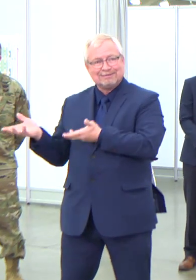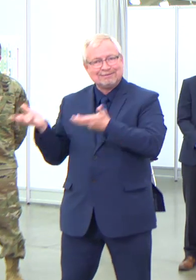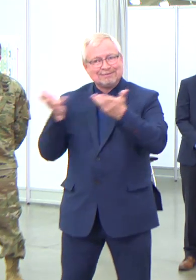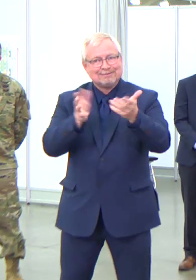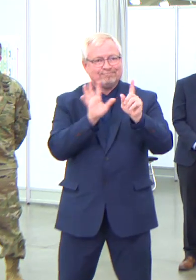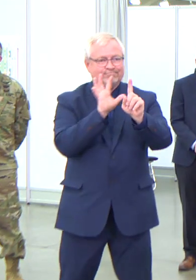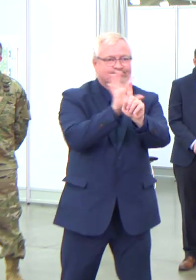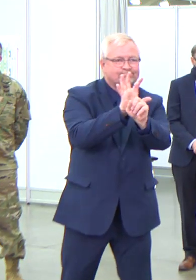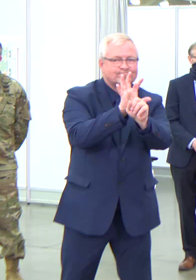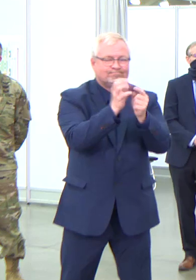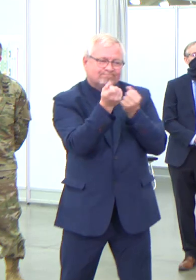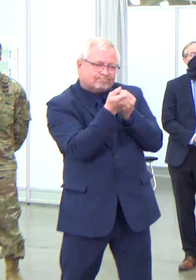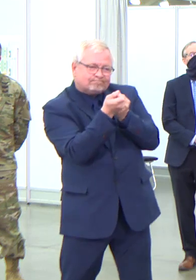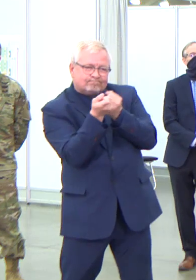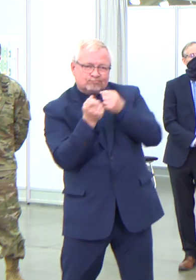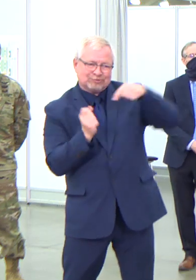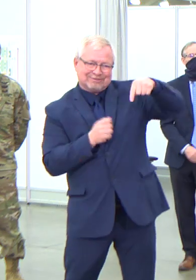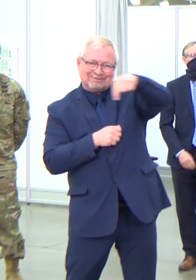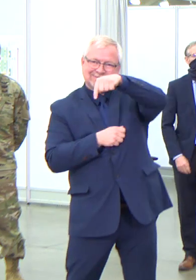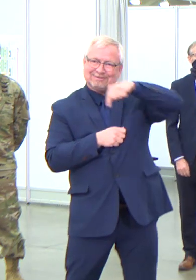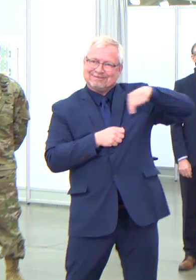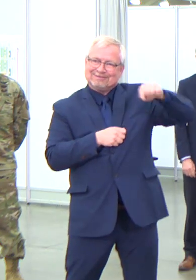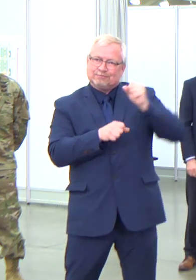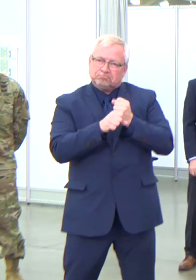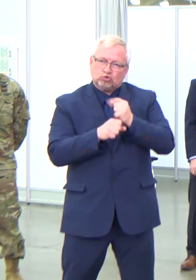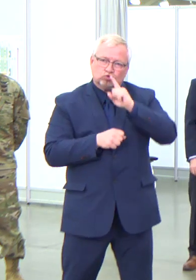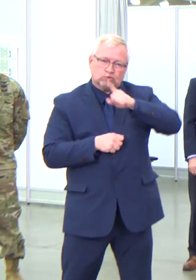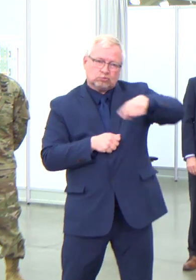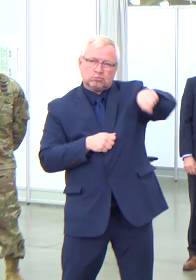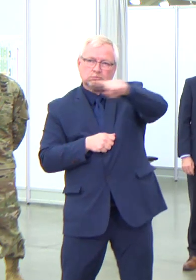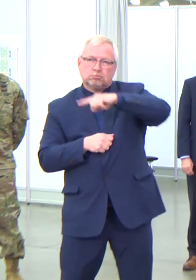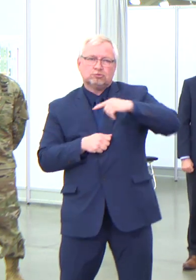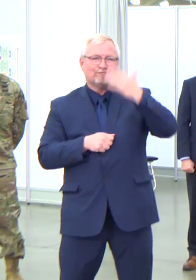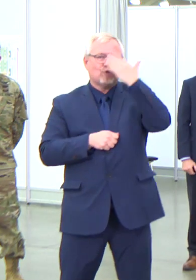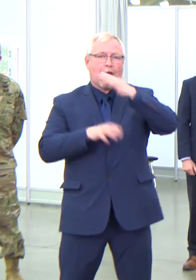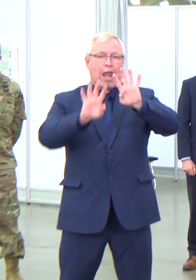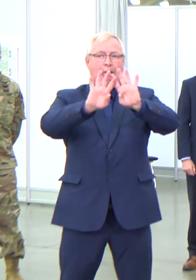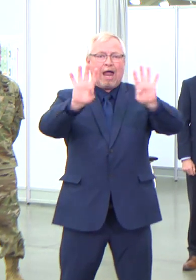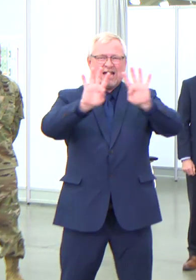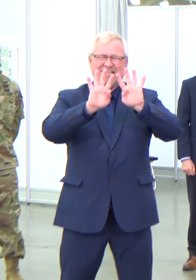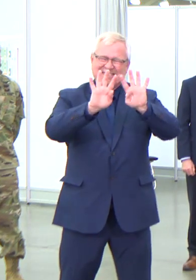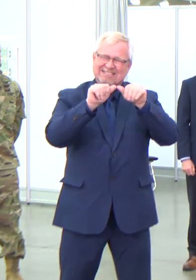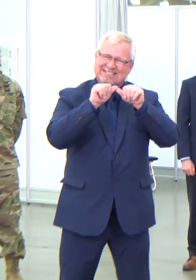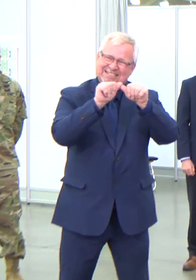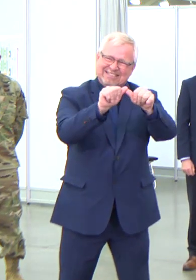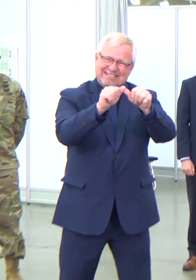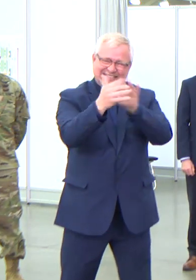, and others are out there risking their lives on the front lines fighting this virus for us. You